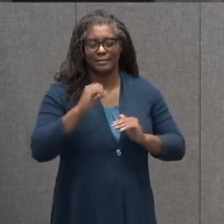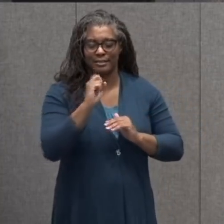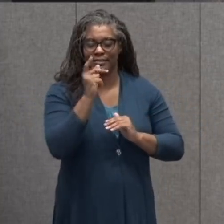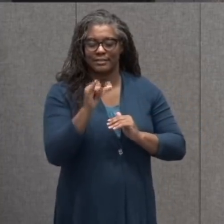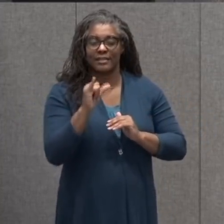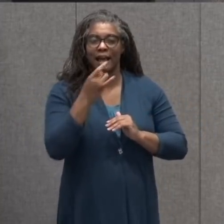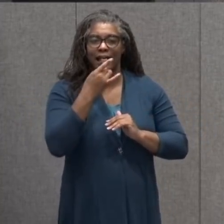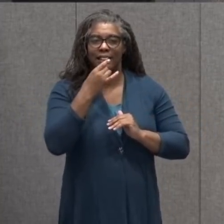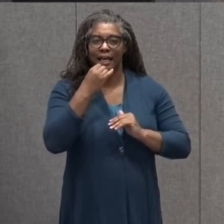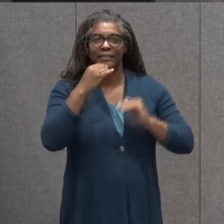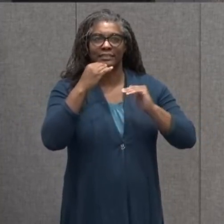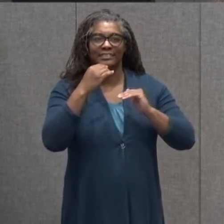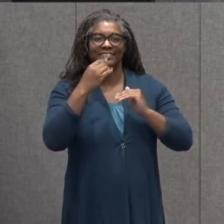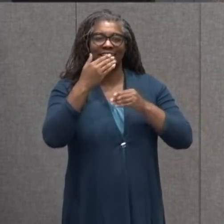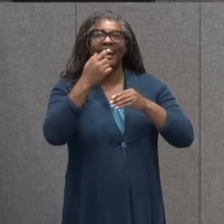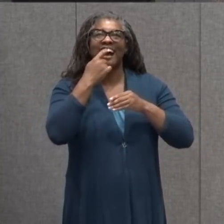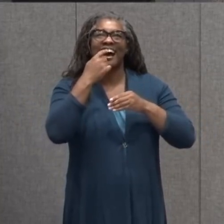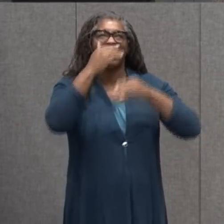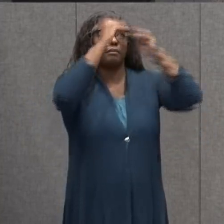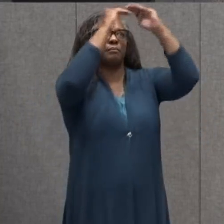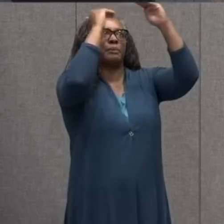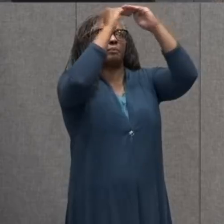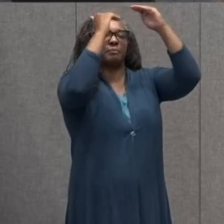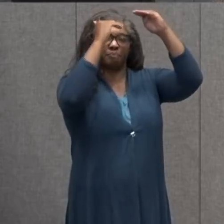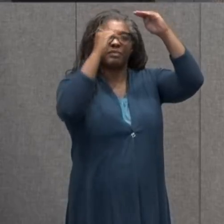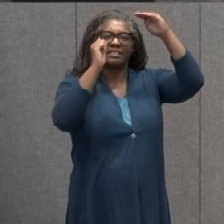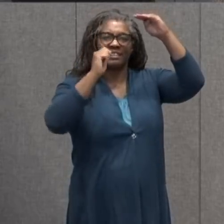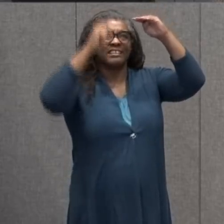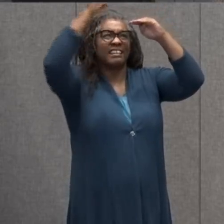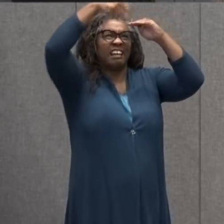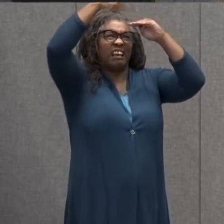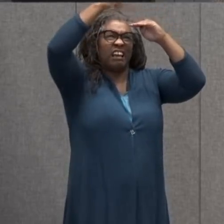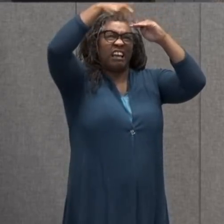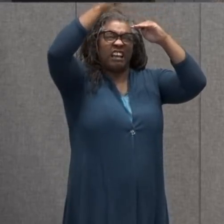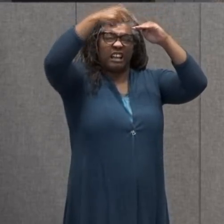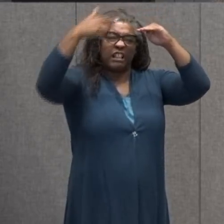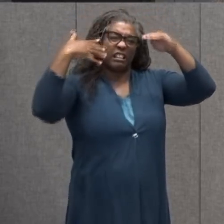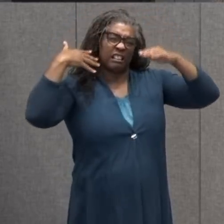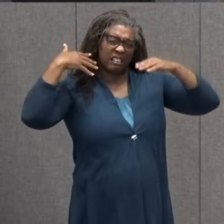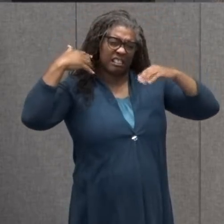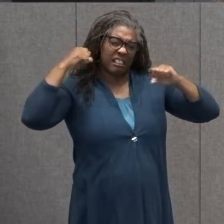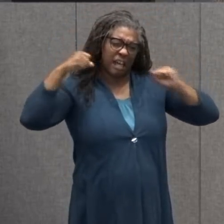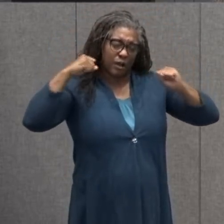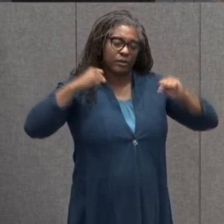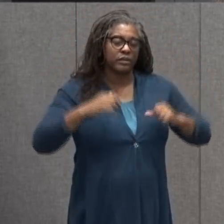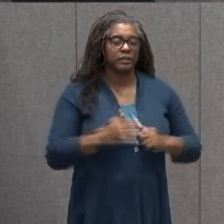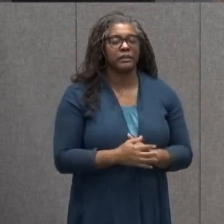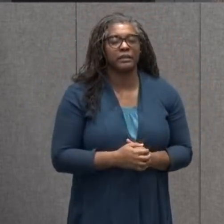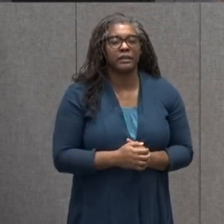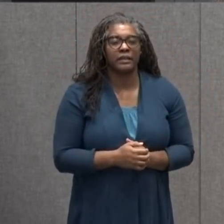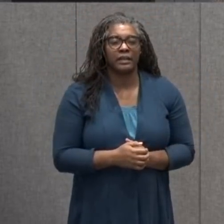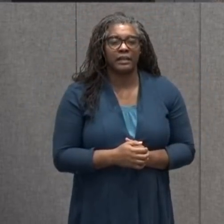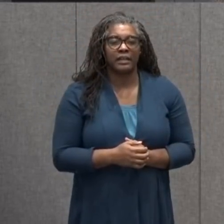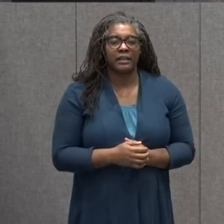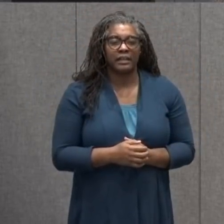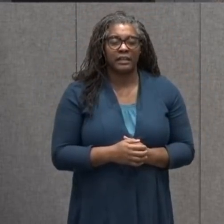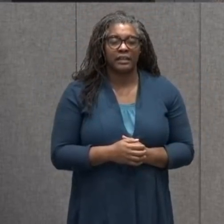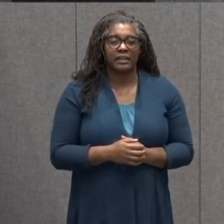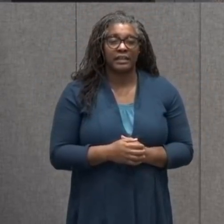Hail refers to the balls of ice that form during thunderstorms. Most are small, maybe the size of a pea.